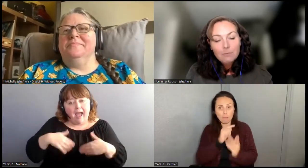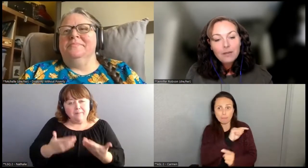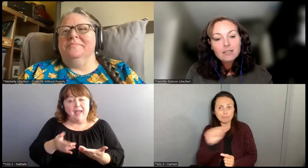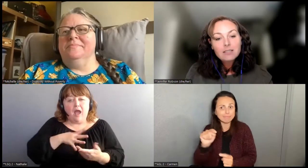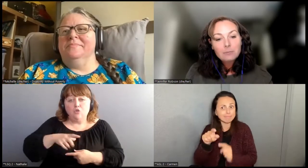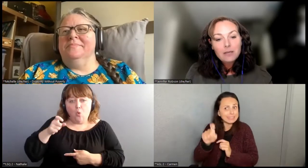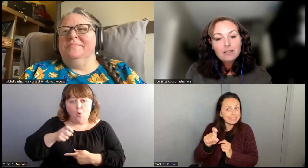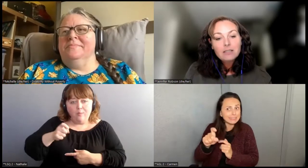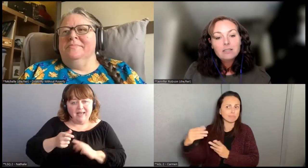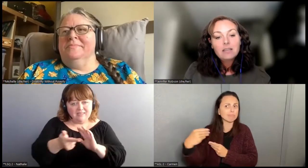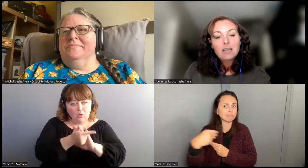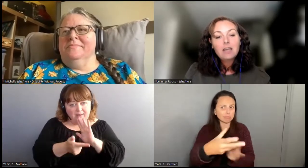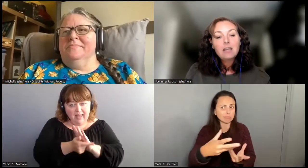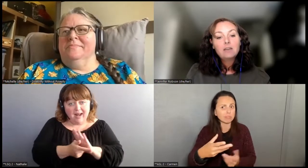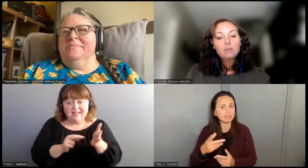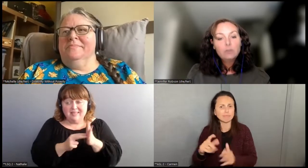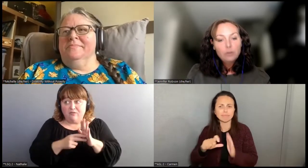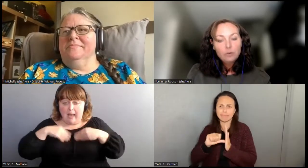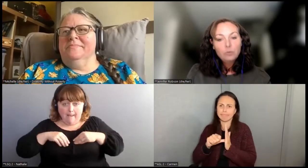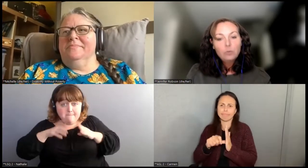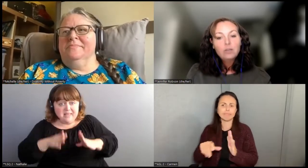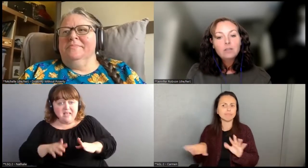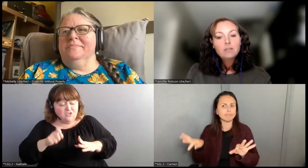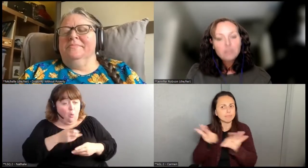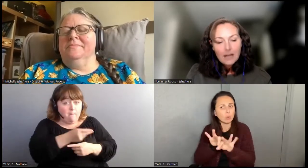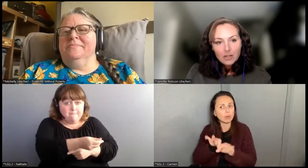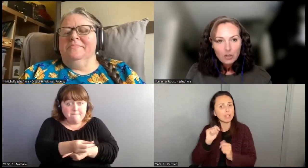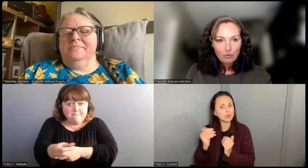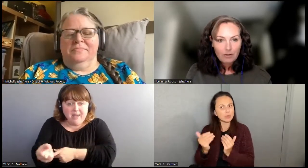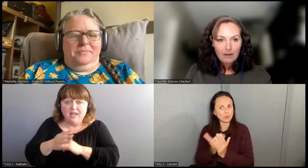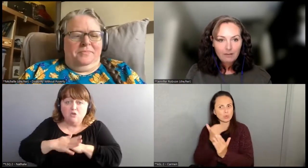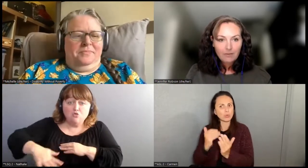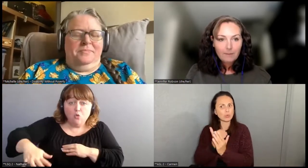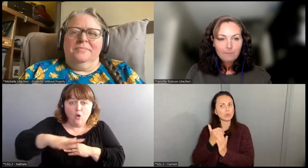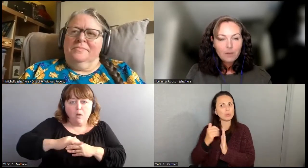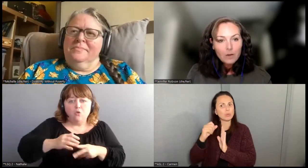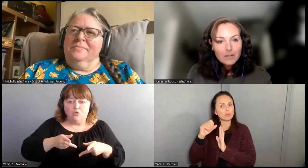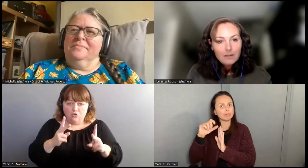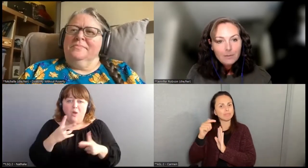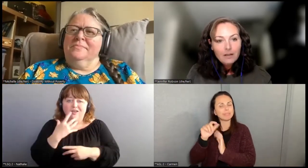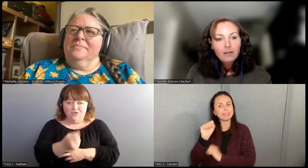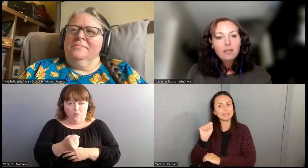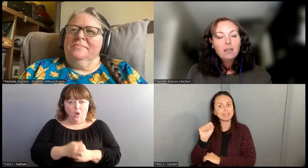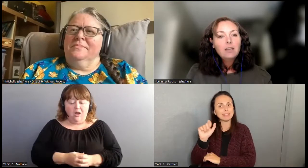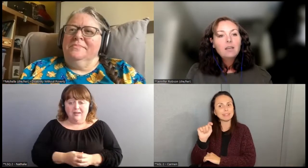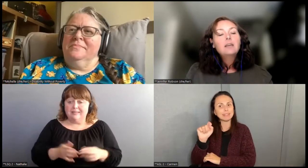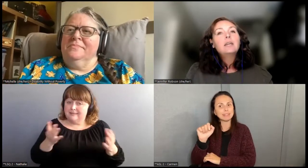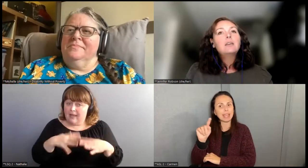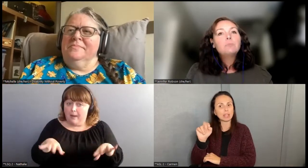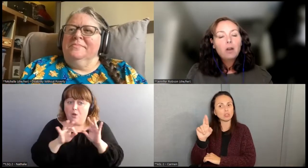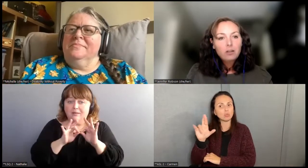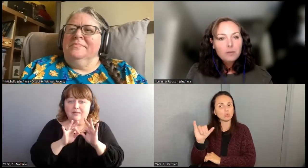KEY, BECAUSE THIS MEANS THIS IS A NEW STATUTORY BENEFIT. WHAT DID THAT MEAN? IF PARLIAMENT